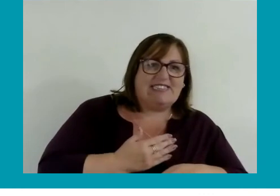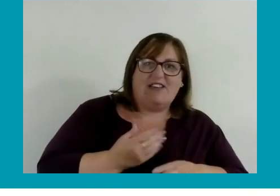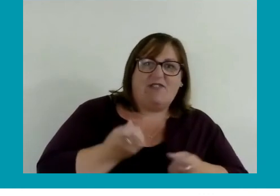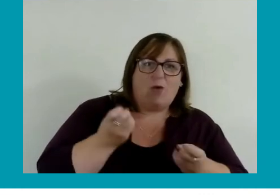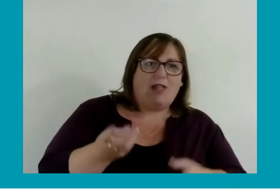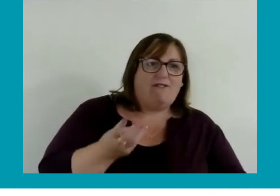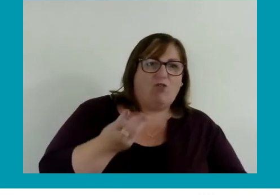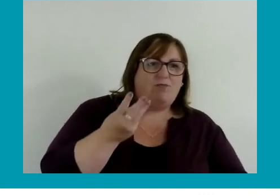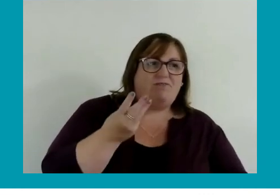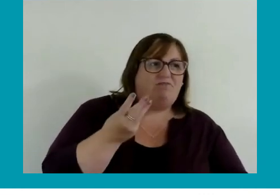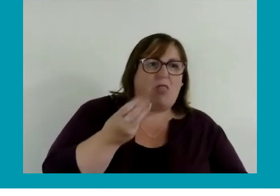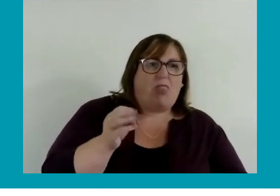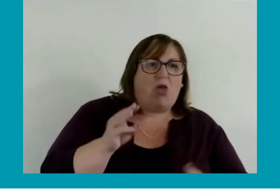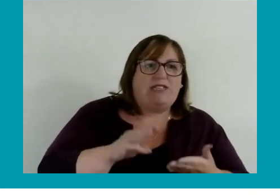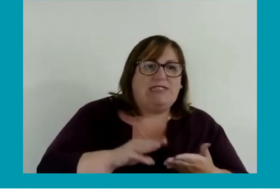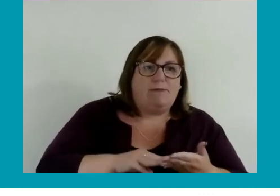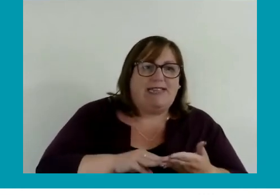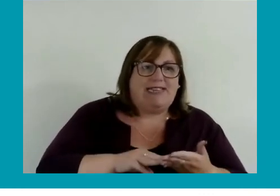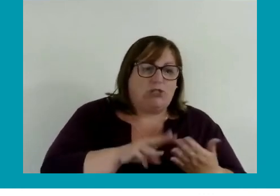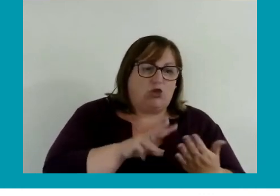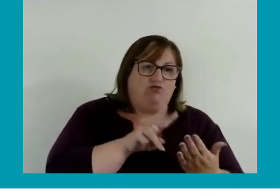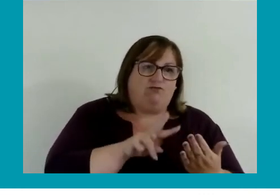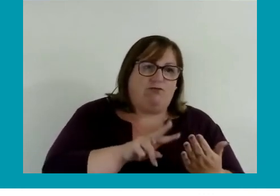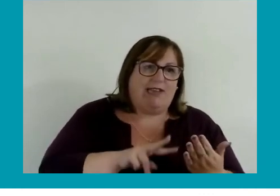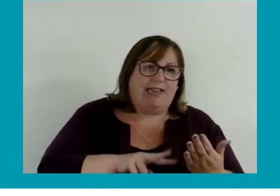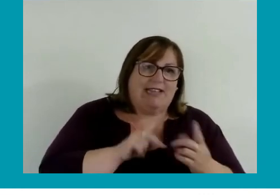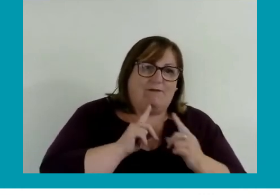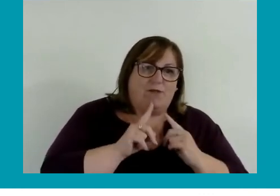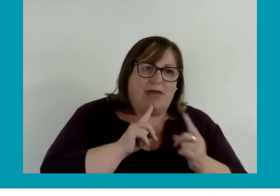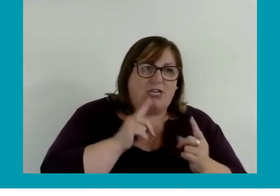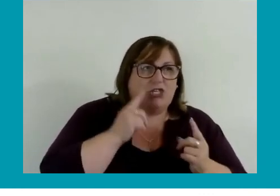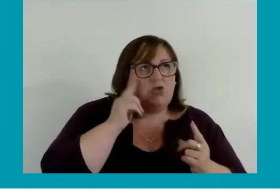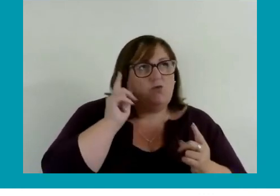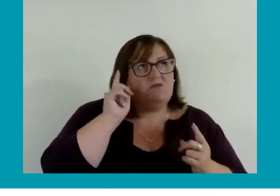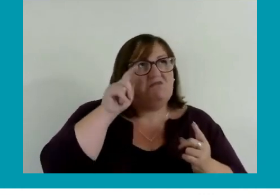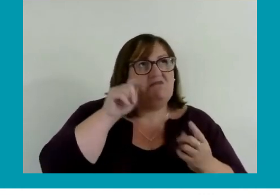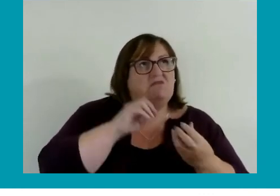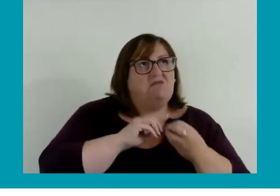minutes to read some information and come up with a plan or come up with an idea and present it back